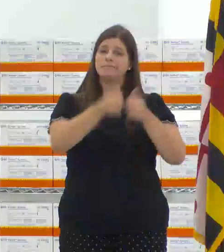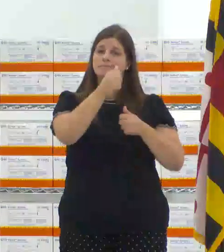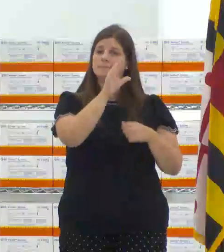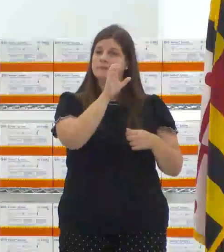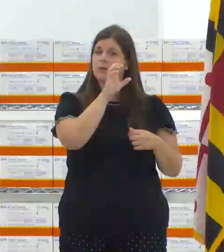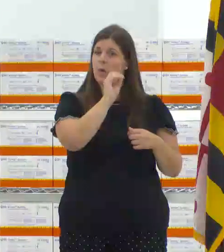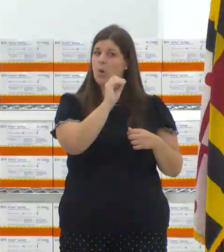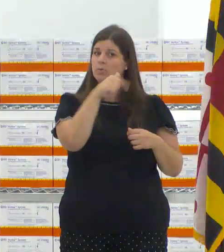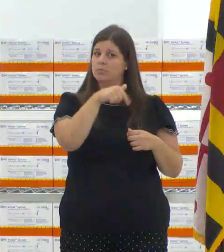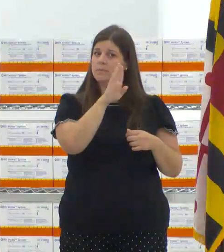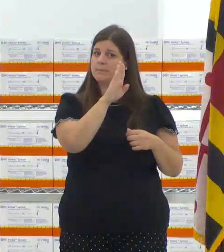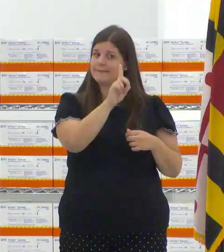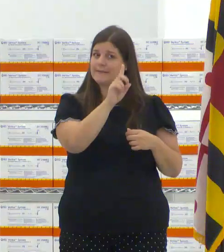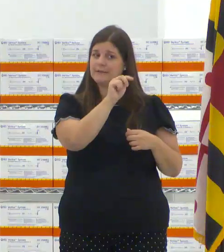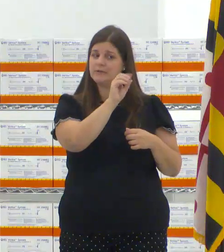And I can tell you that throughout this crisis, Dr.